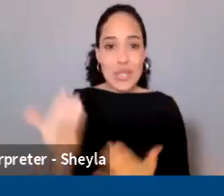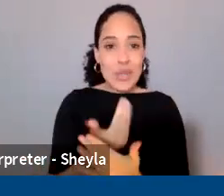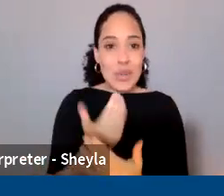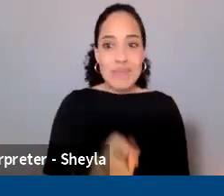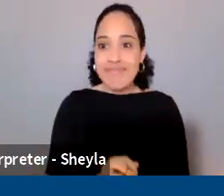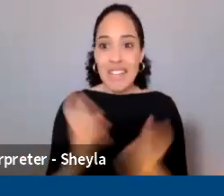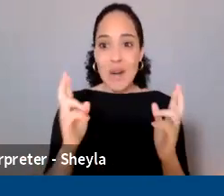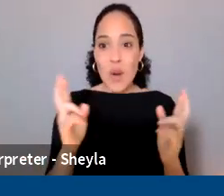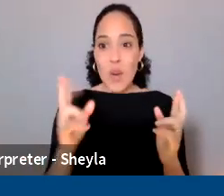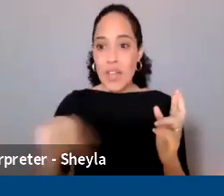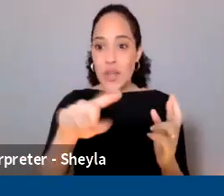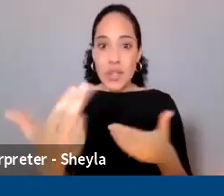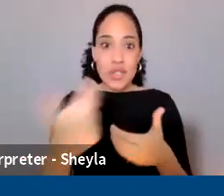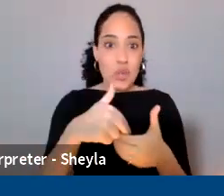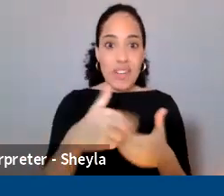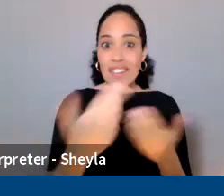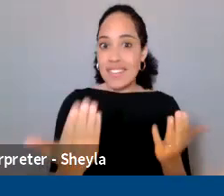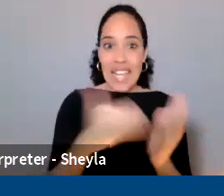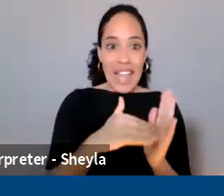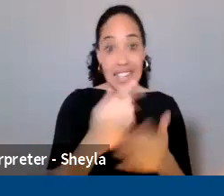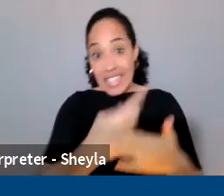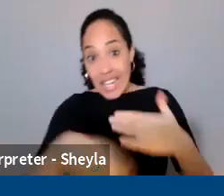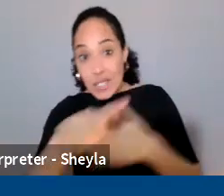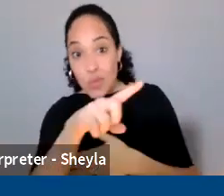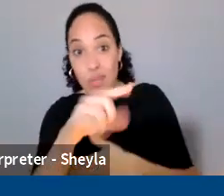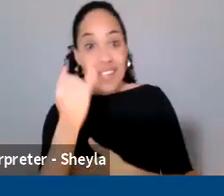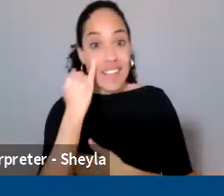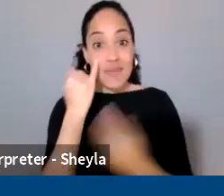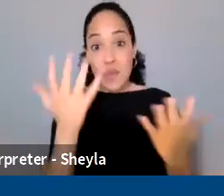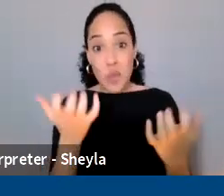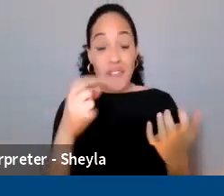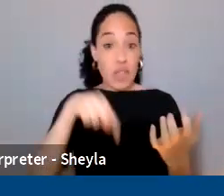you will join us if you'd like to next week for the either this webinar or the Flood After Fire